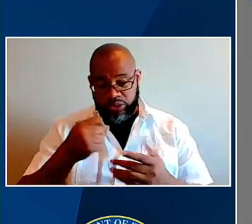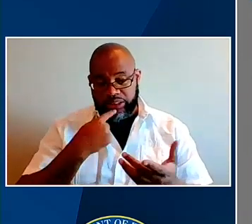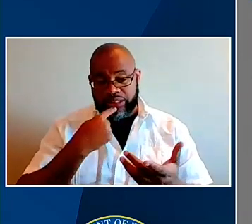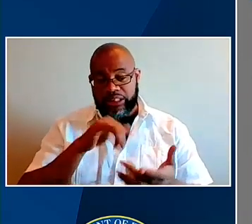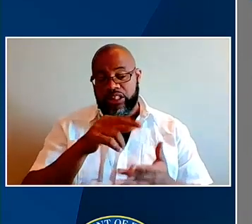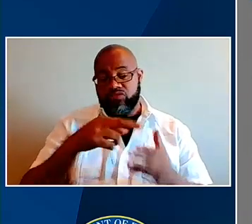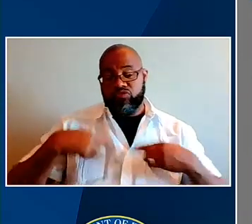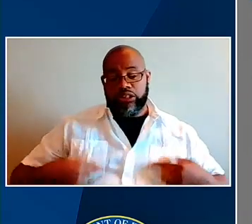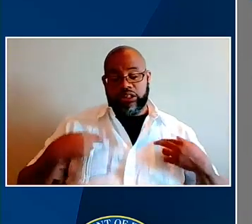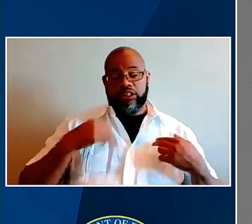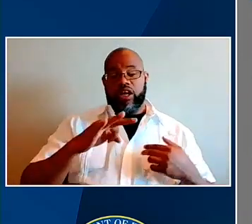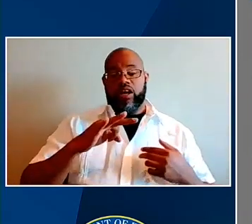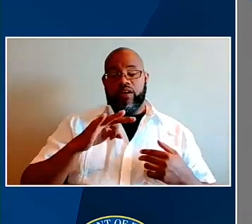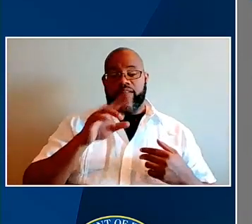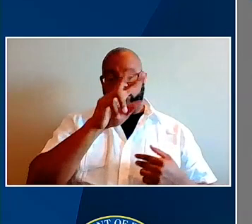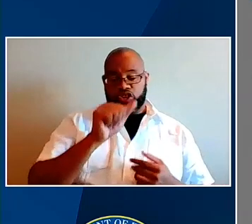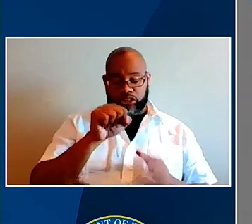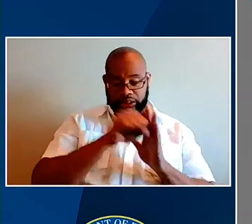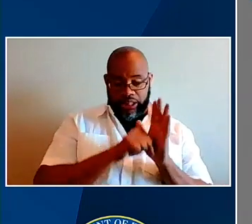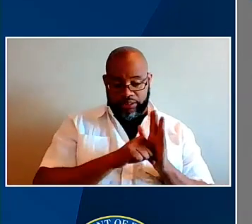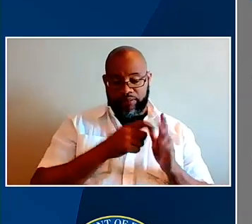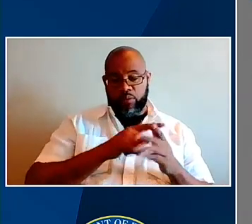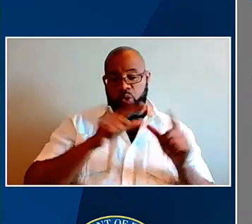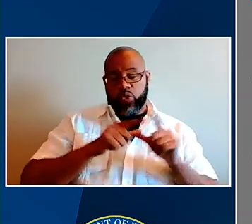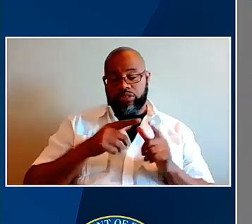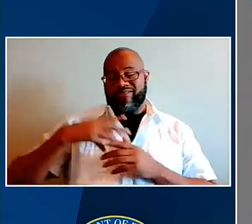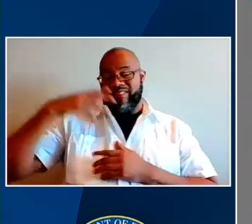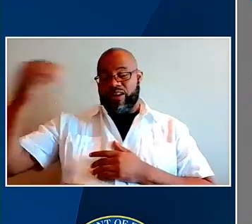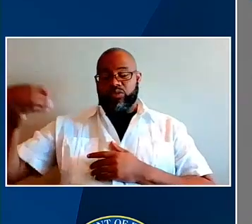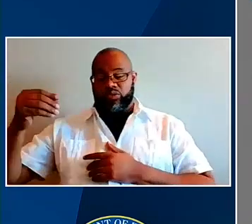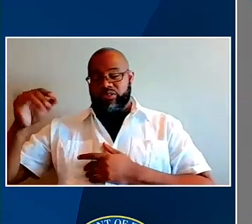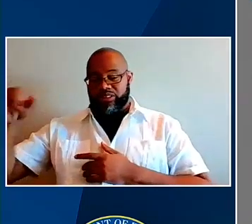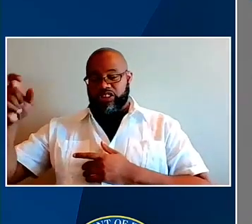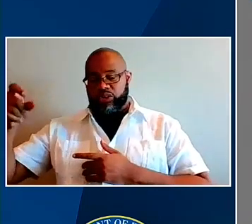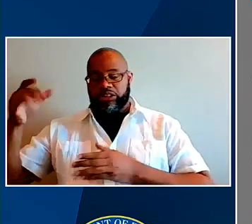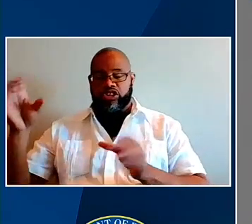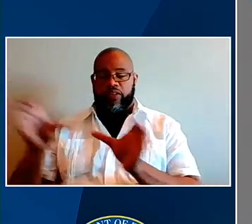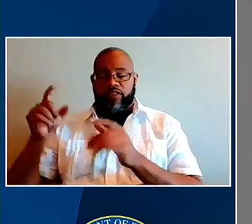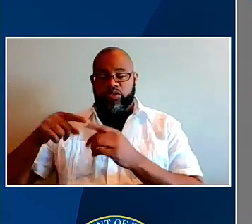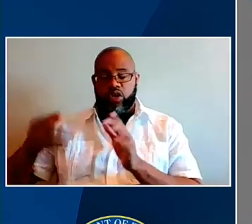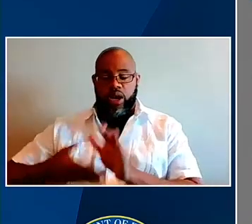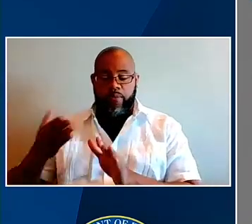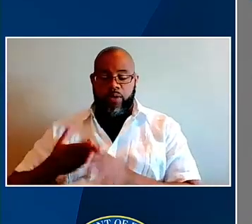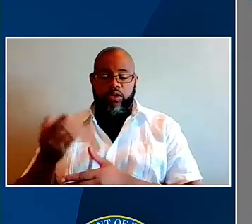Commonwealth from a location outside shall be certified to operate or shall be a